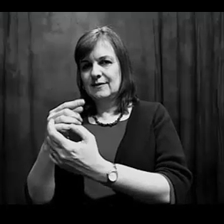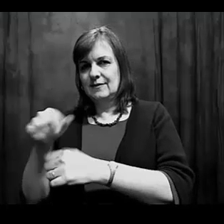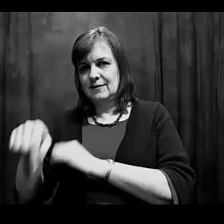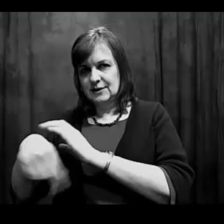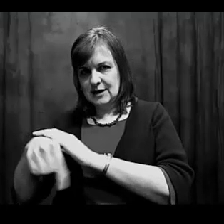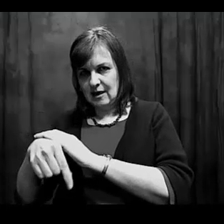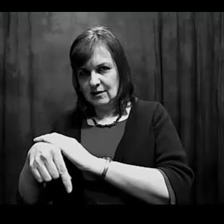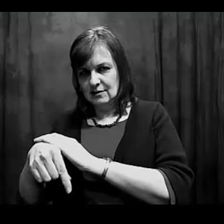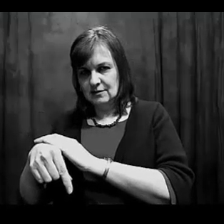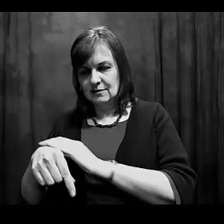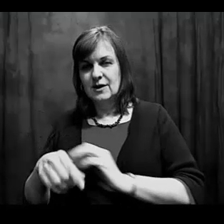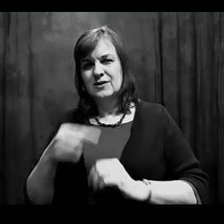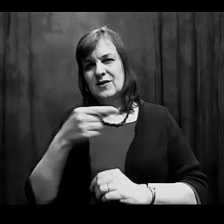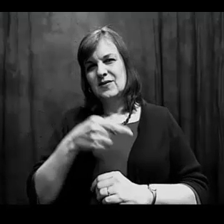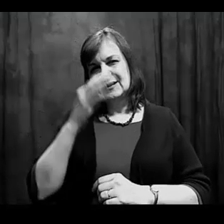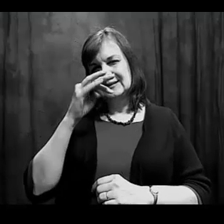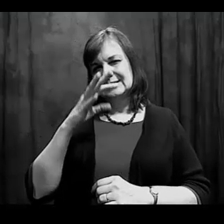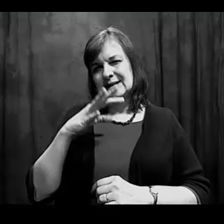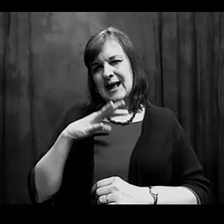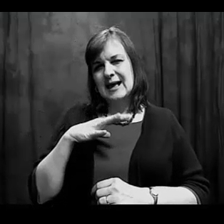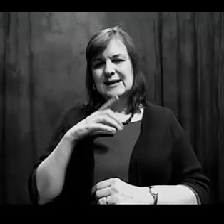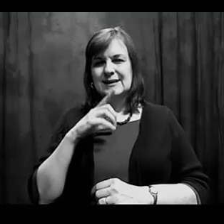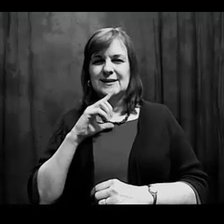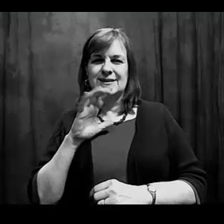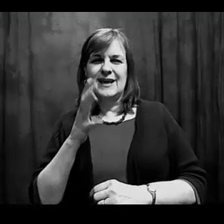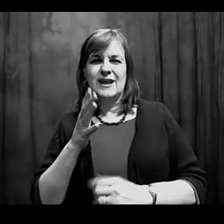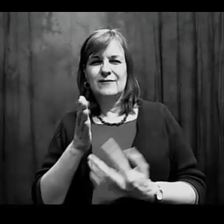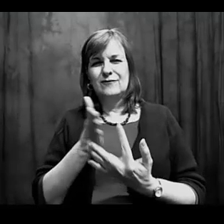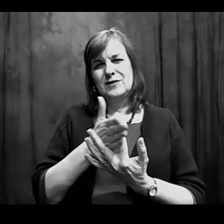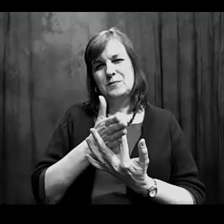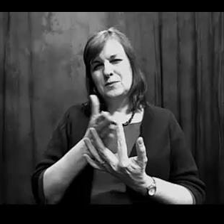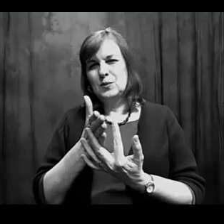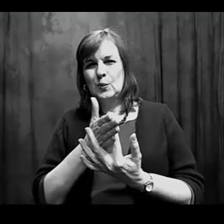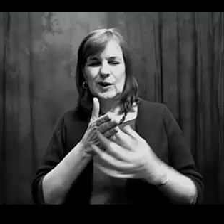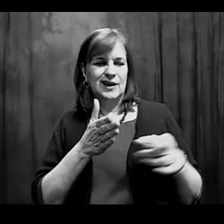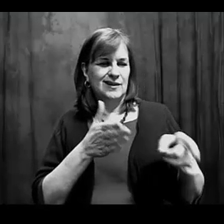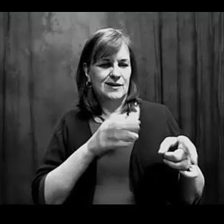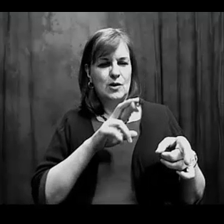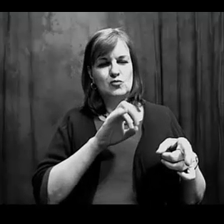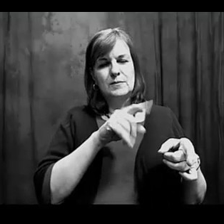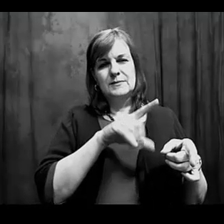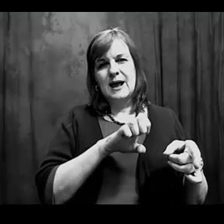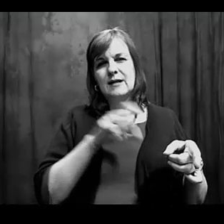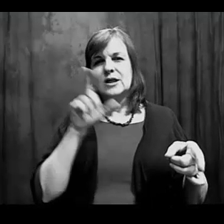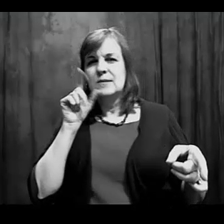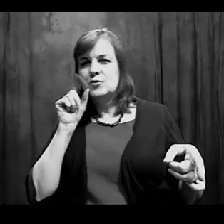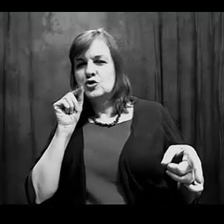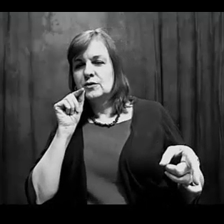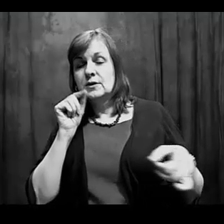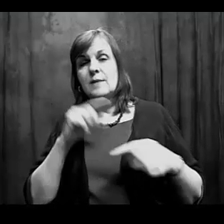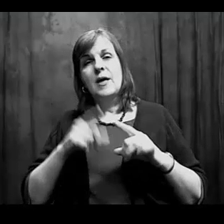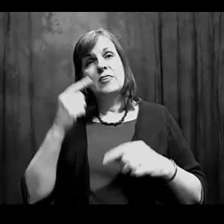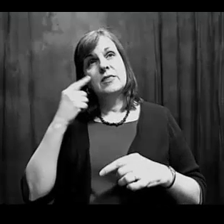they have a little stub a vertebrae -- the tailbone that would attach the feathers that they don't have vertebrae